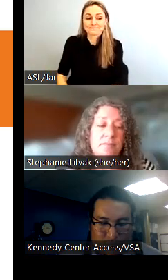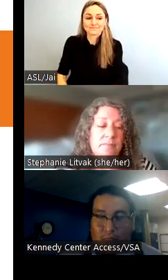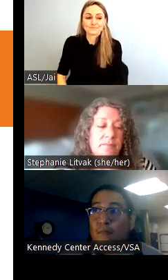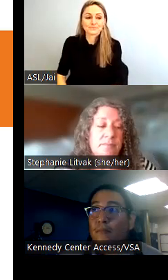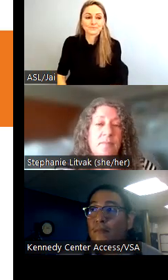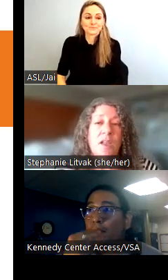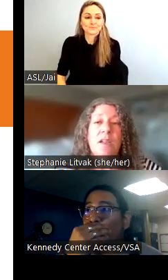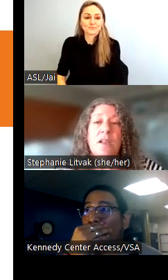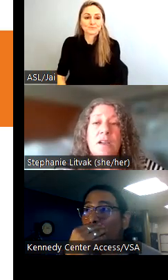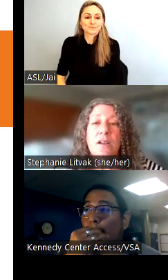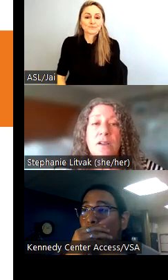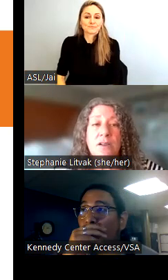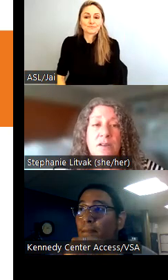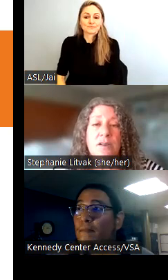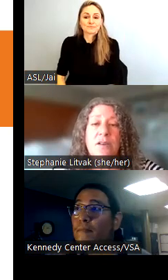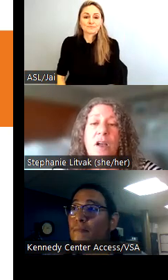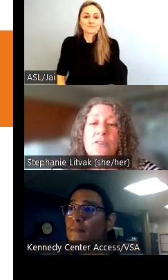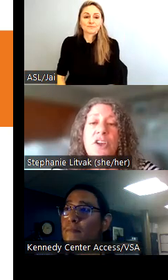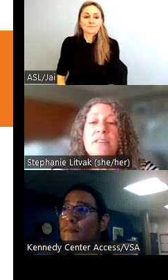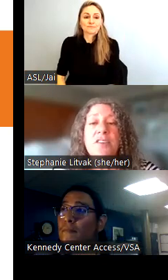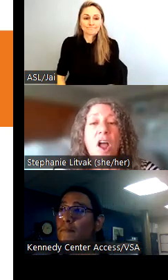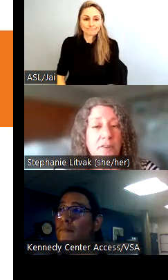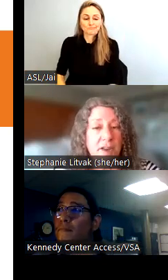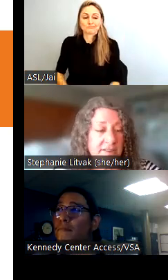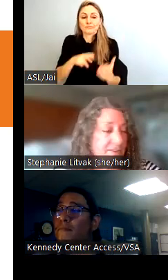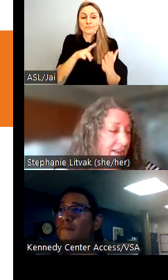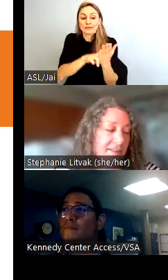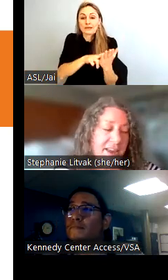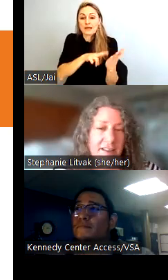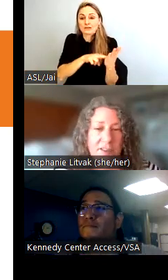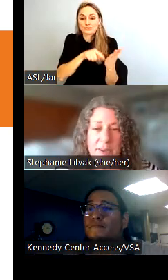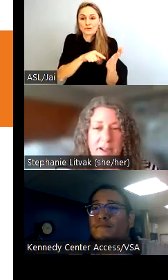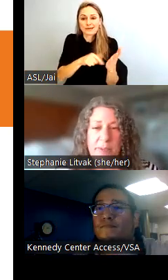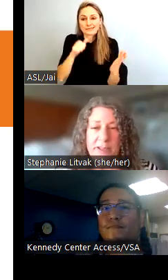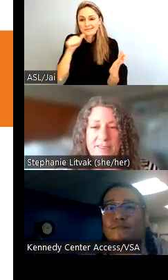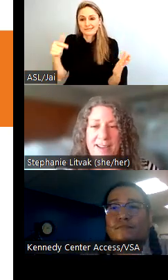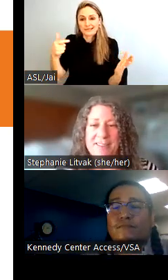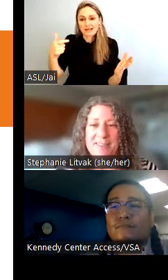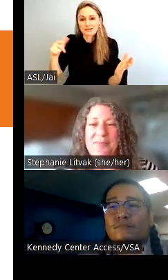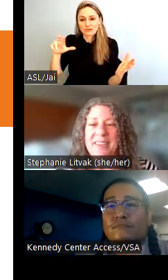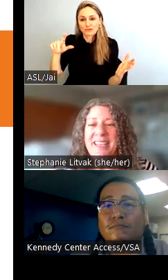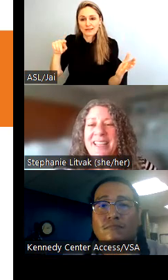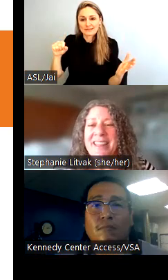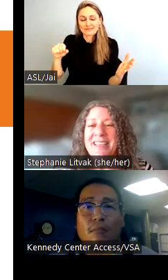Contracts, not grants. Yes, again, there will be a couple of these slides.